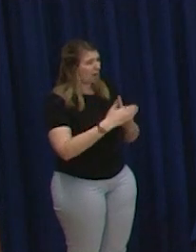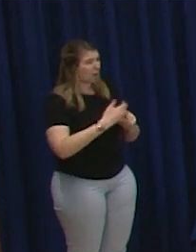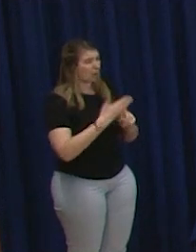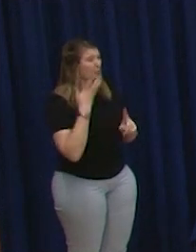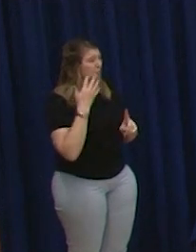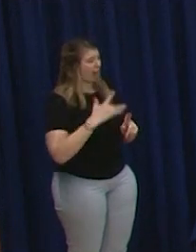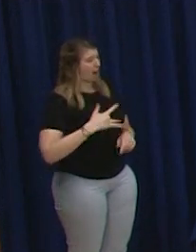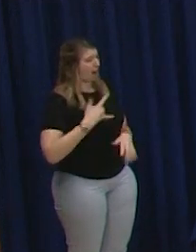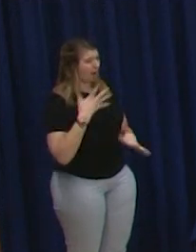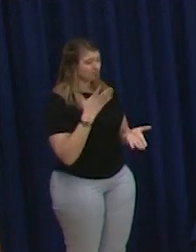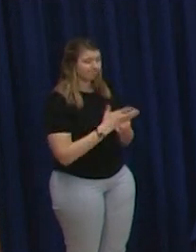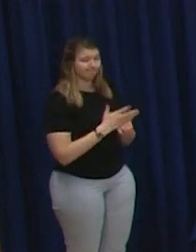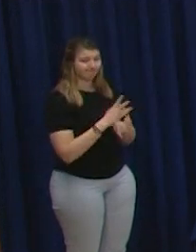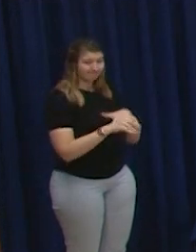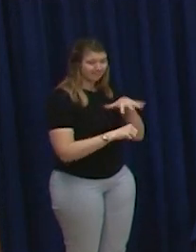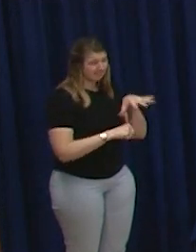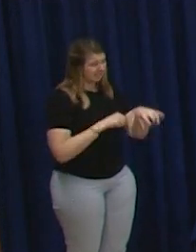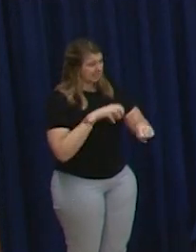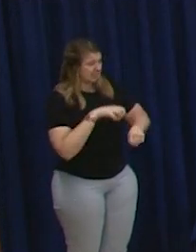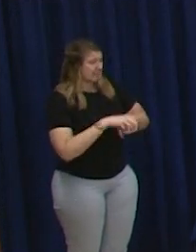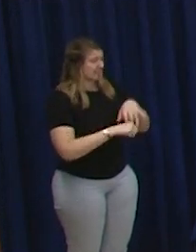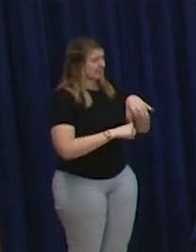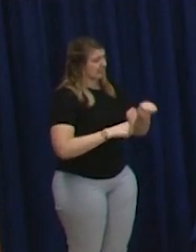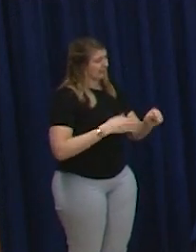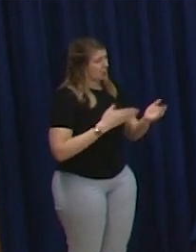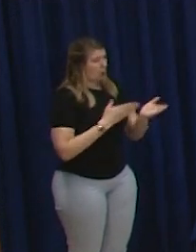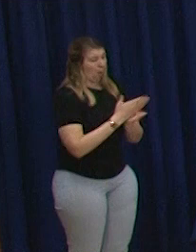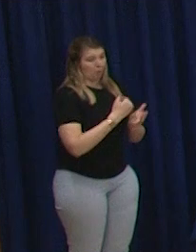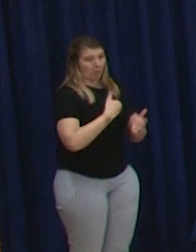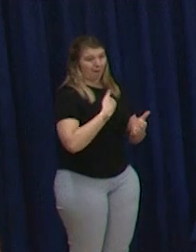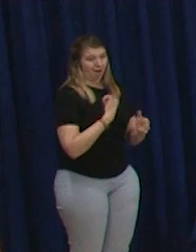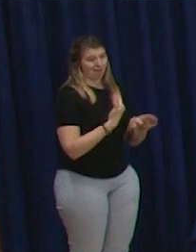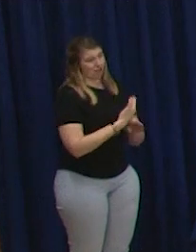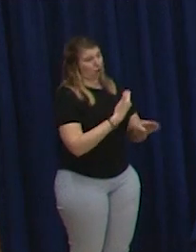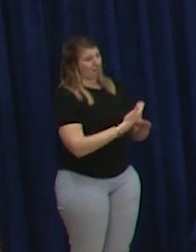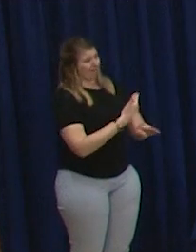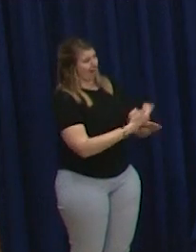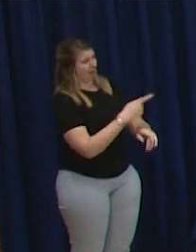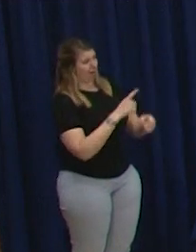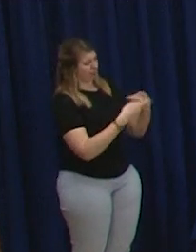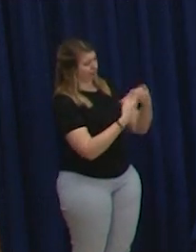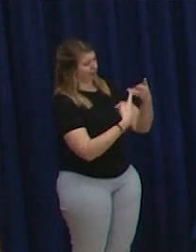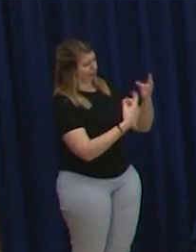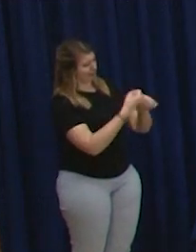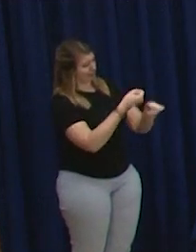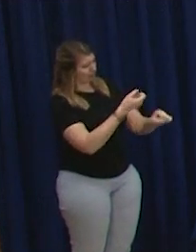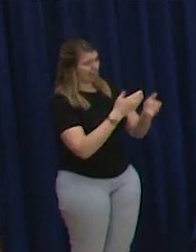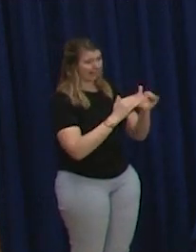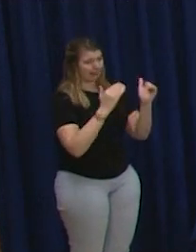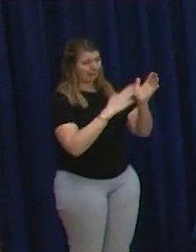difficult doing my first, second, yeah portfolio career, several different degrees and Masters,